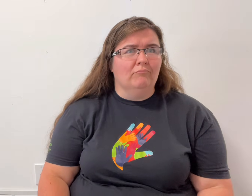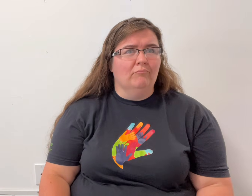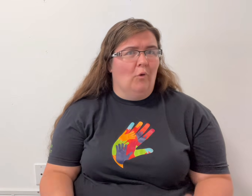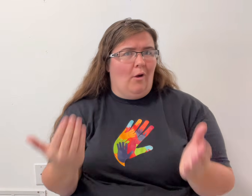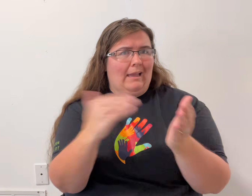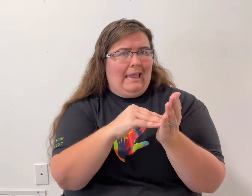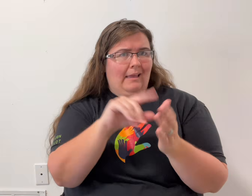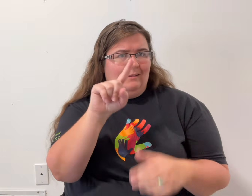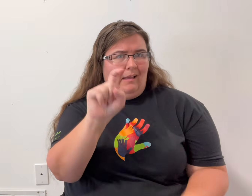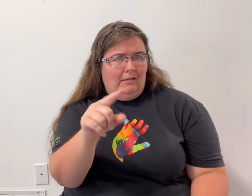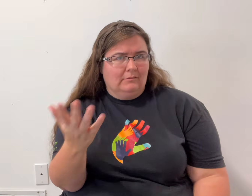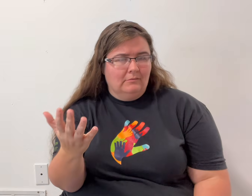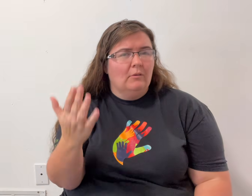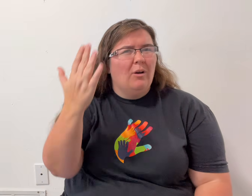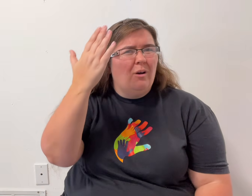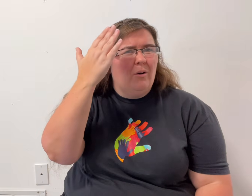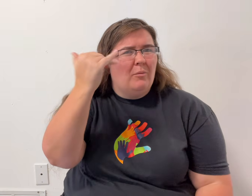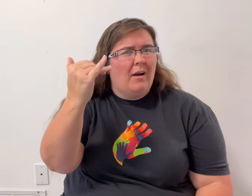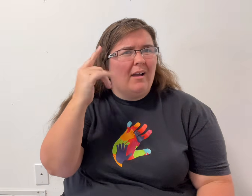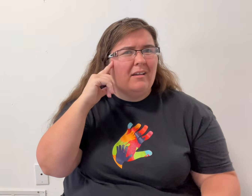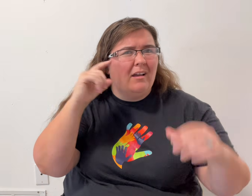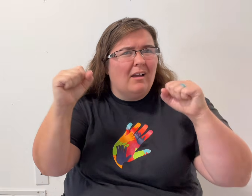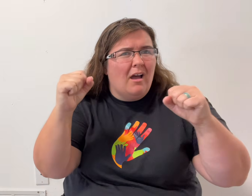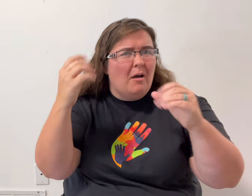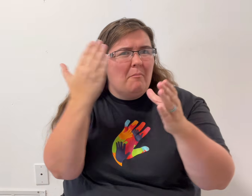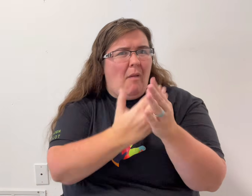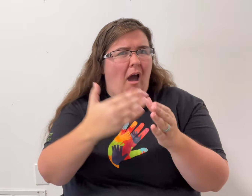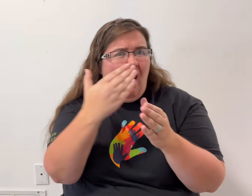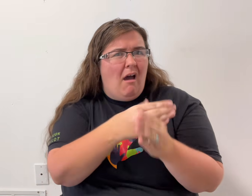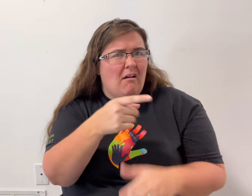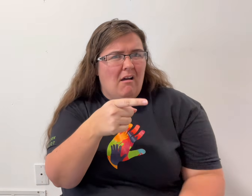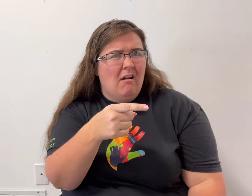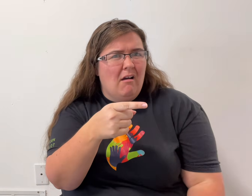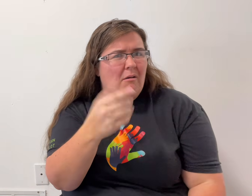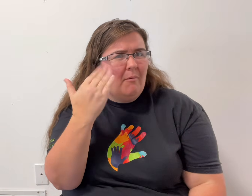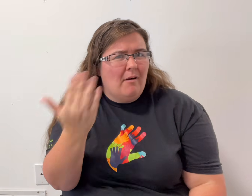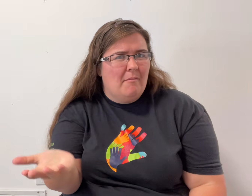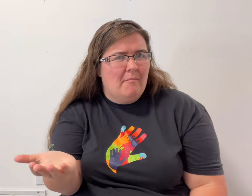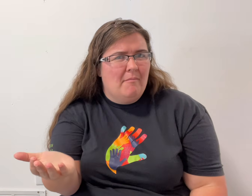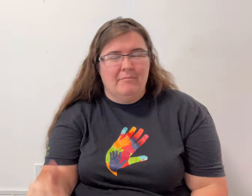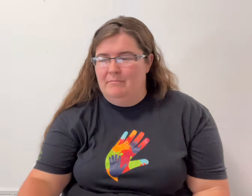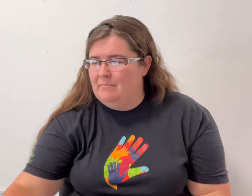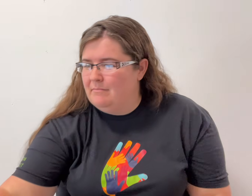So again she asks, why does the loud-noise bother him why?